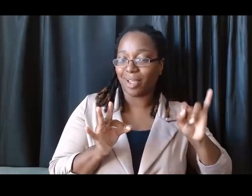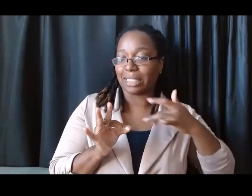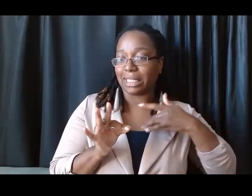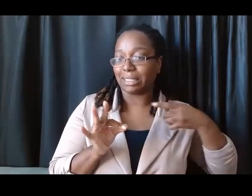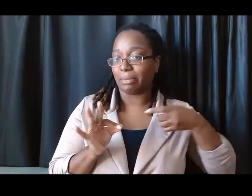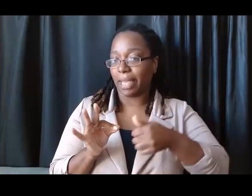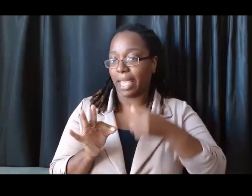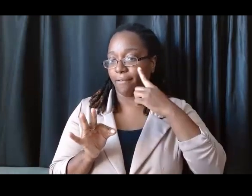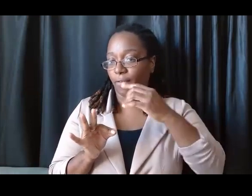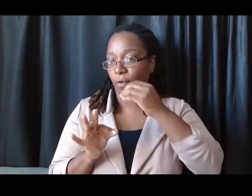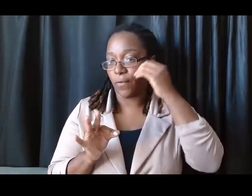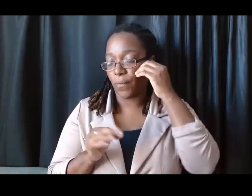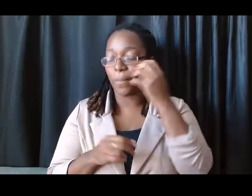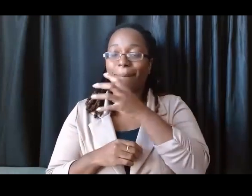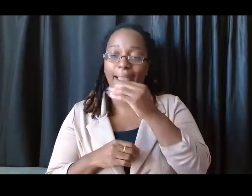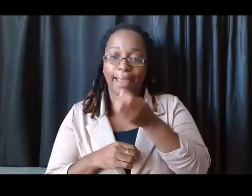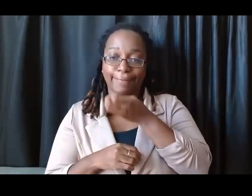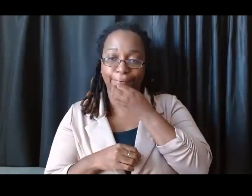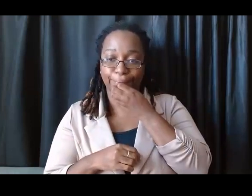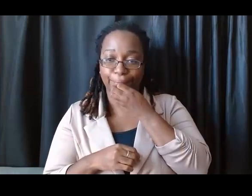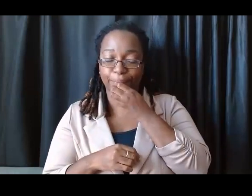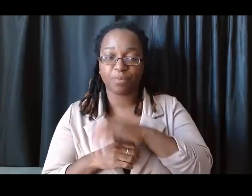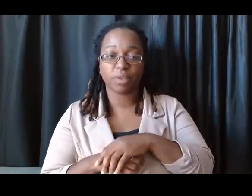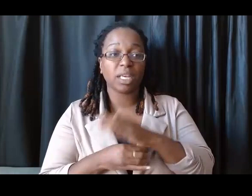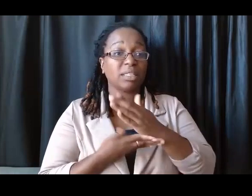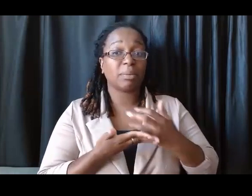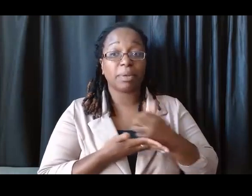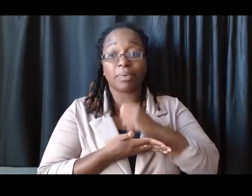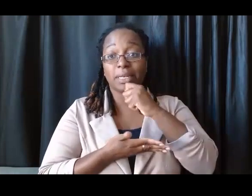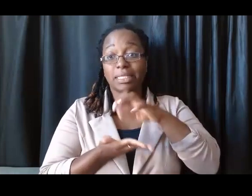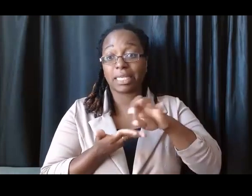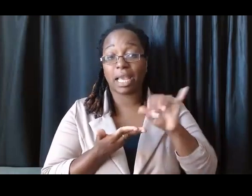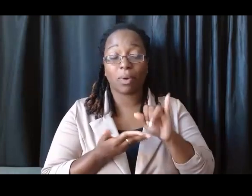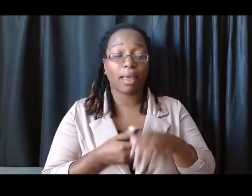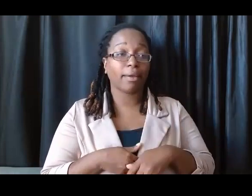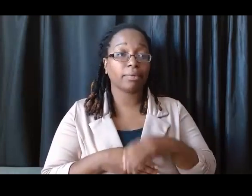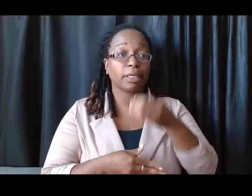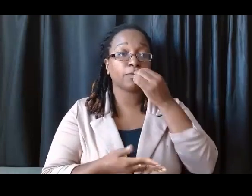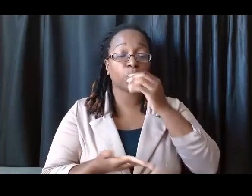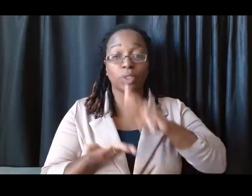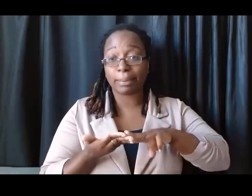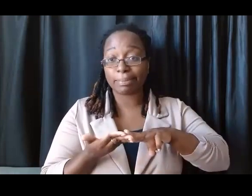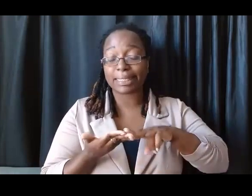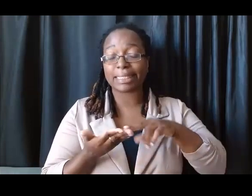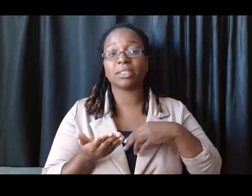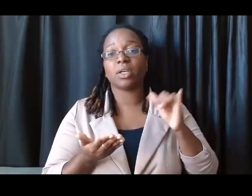Now, there are some types of income that don't count like food stamps which is also called SNAP for short.